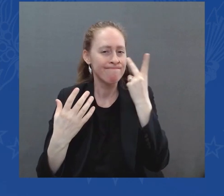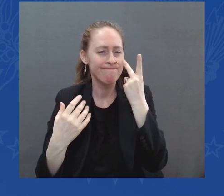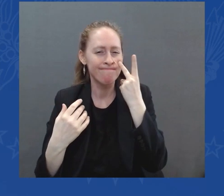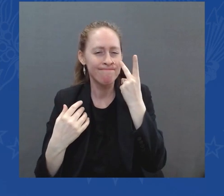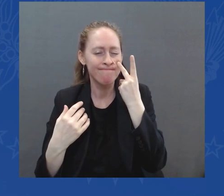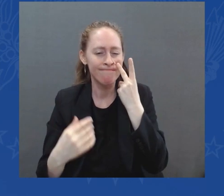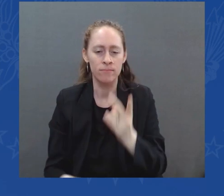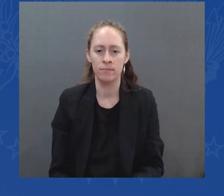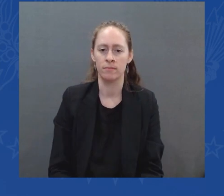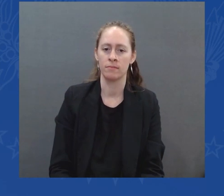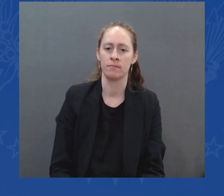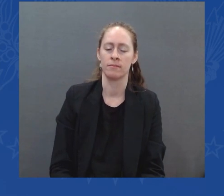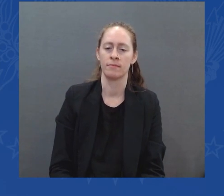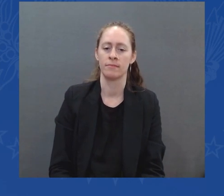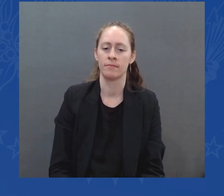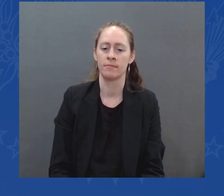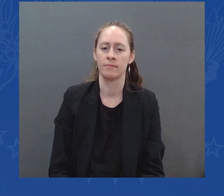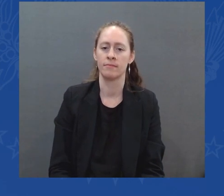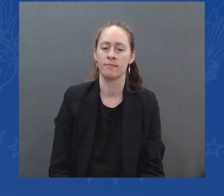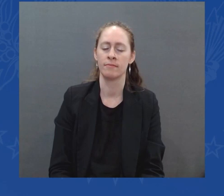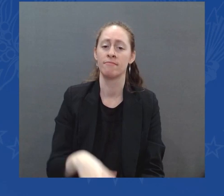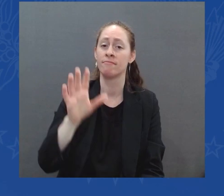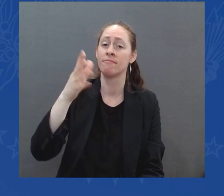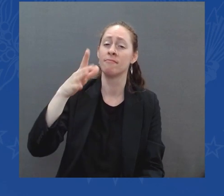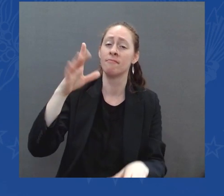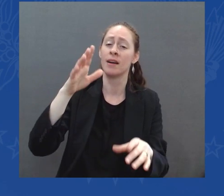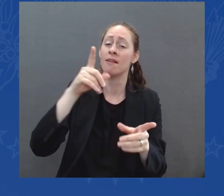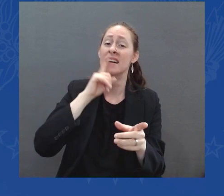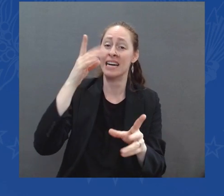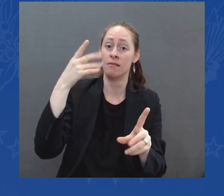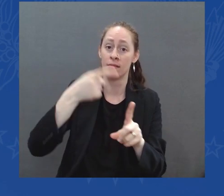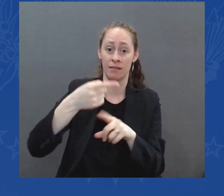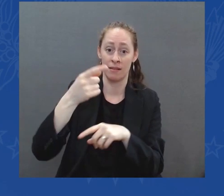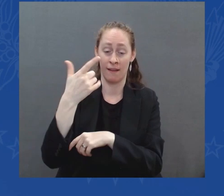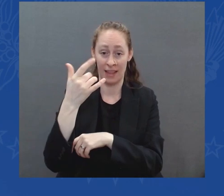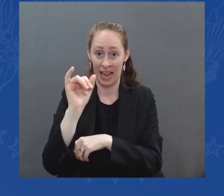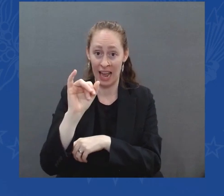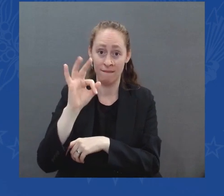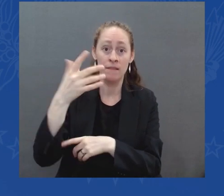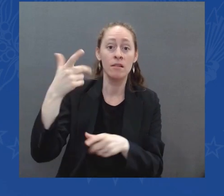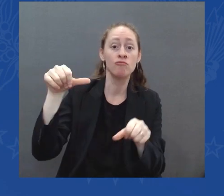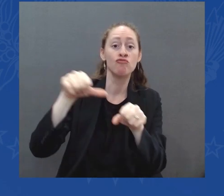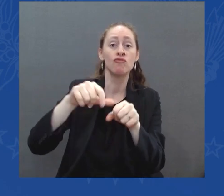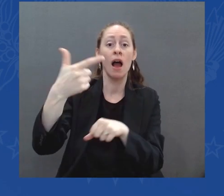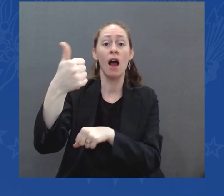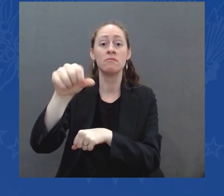and you purchased X amount of gas at a certain price, you're not going to lower the price of the pump